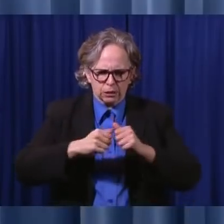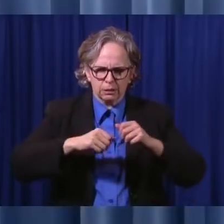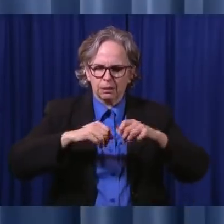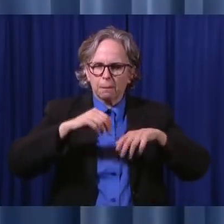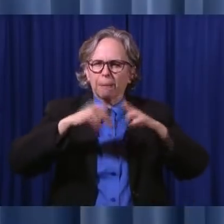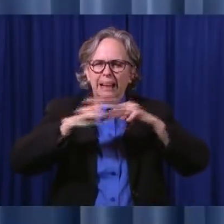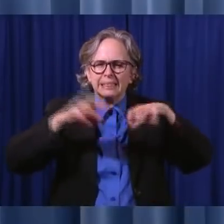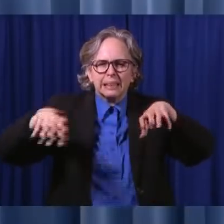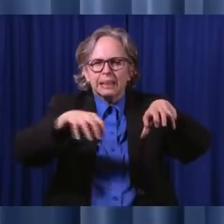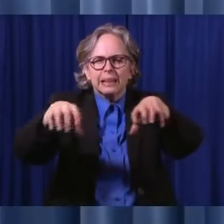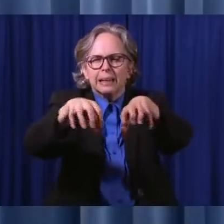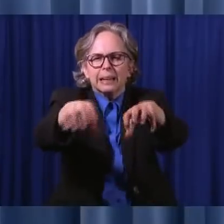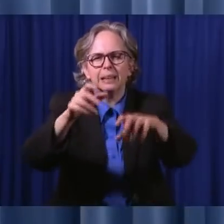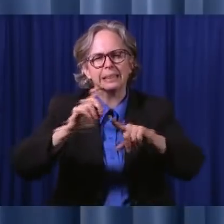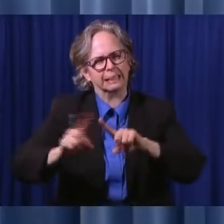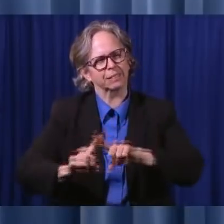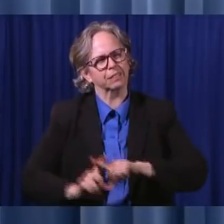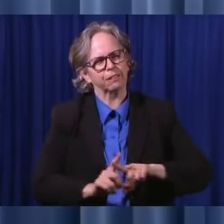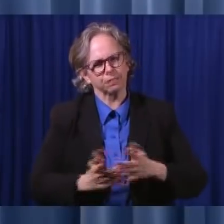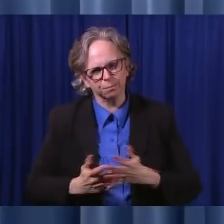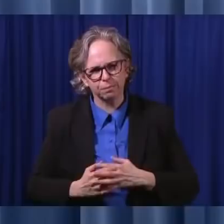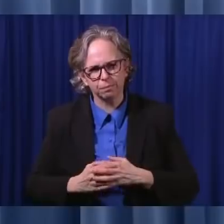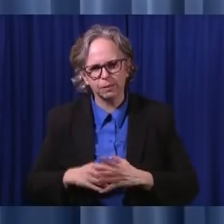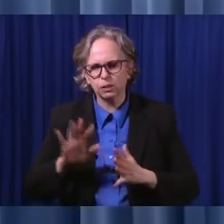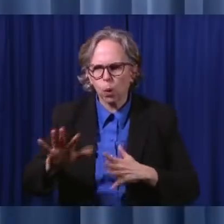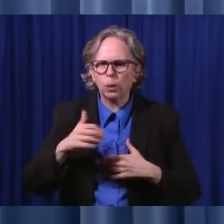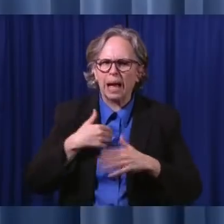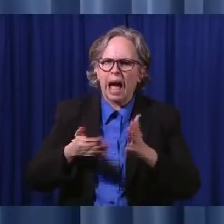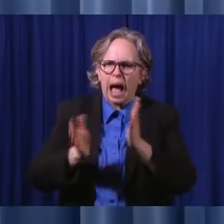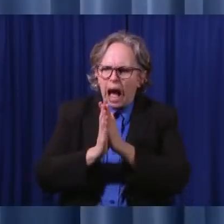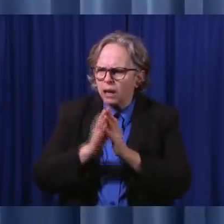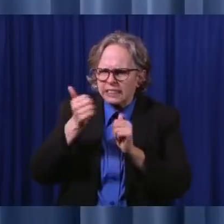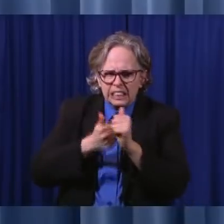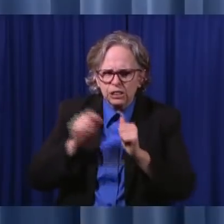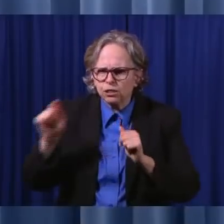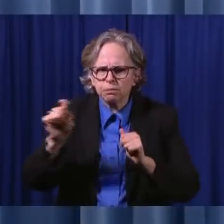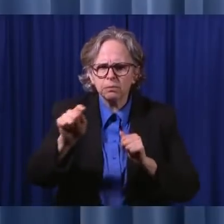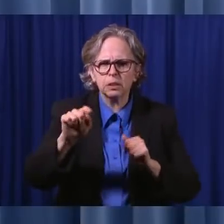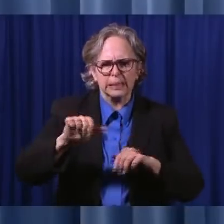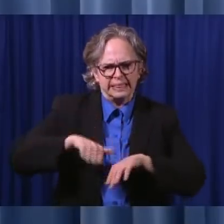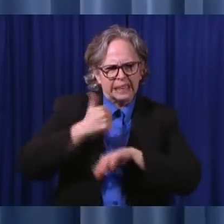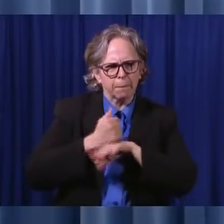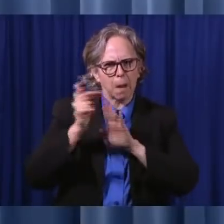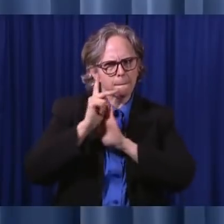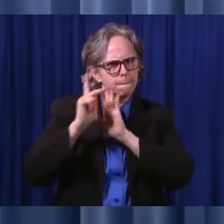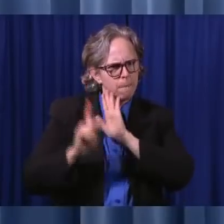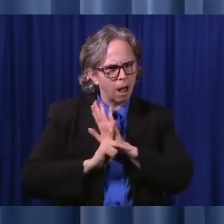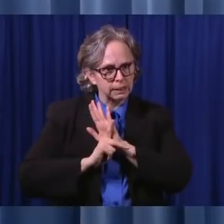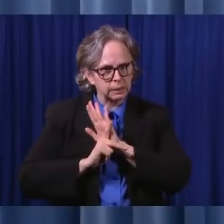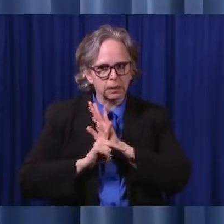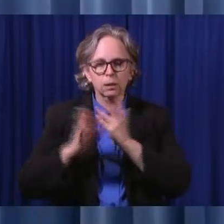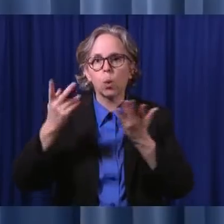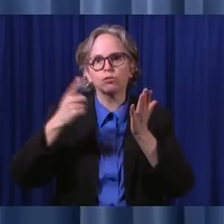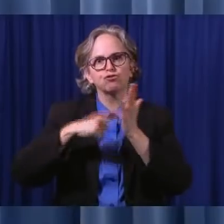HAVE ALLOWED THE FLEXIBILITY WITH THE REOPENING GUIDELINES. HOWEVER, THERE'S A MINIMUM THAT ALL FACILITIES DO.